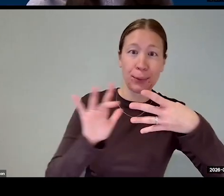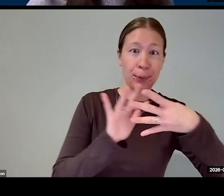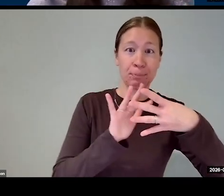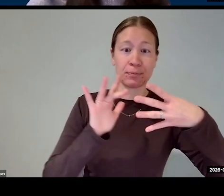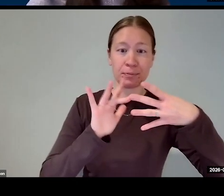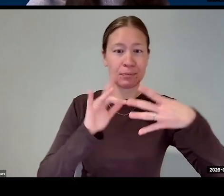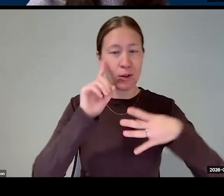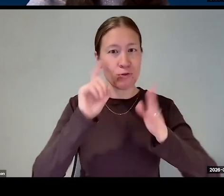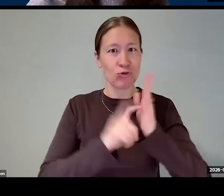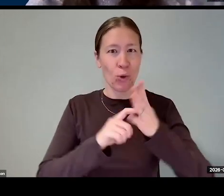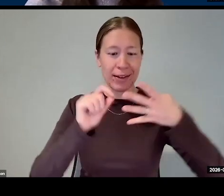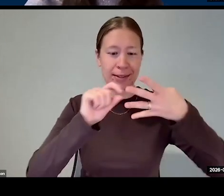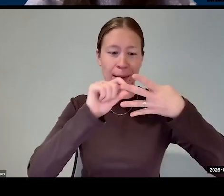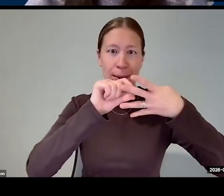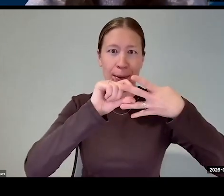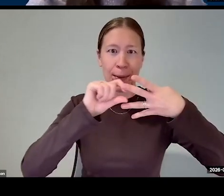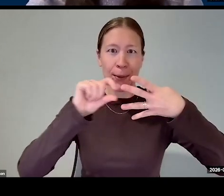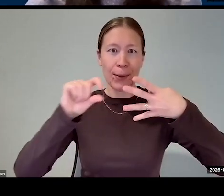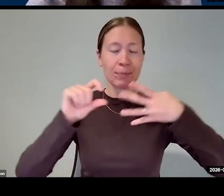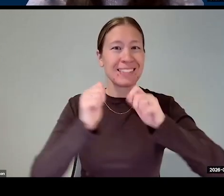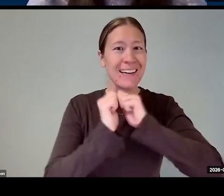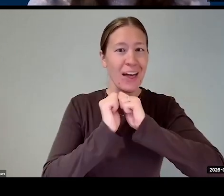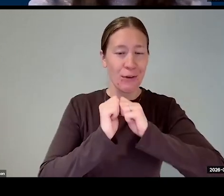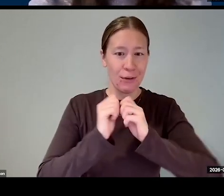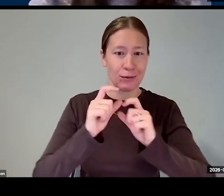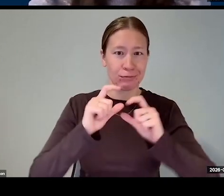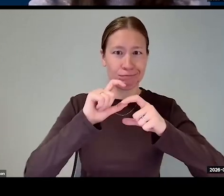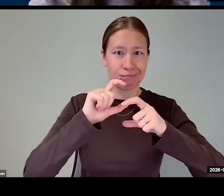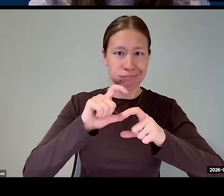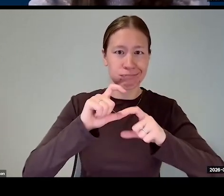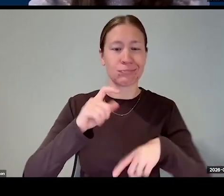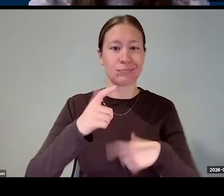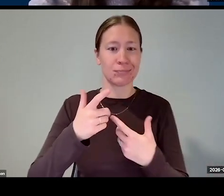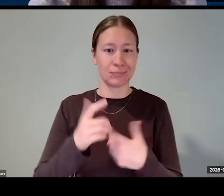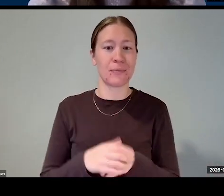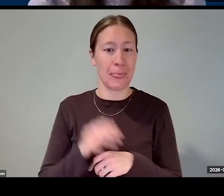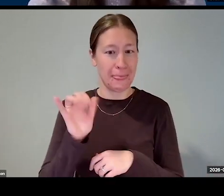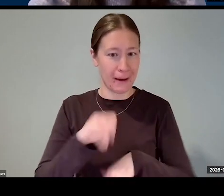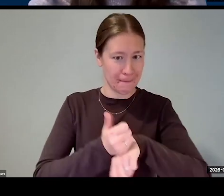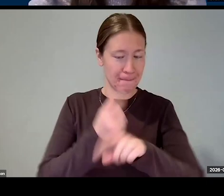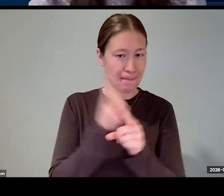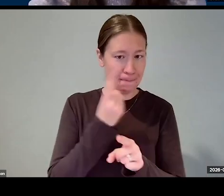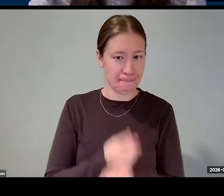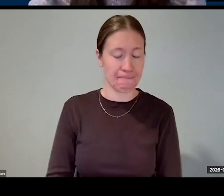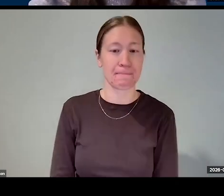underneath it is highlighted right along with it. You might have also noticed that my text size